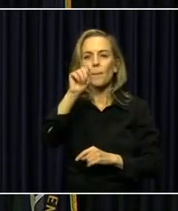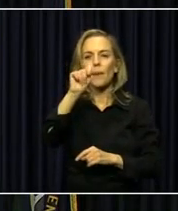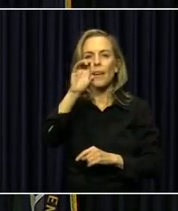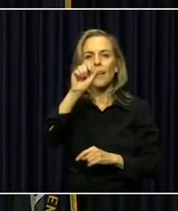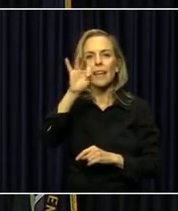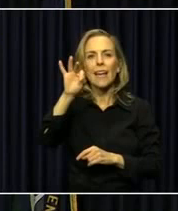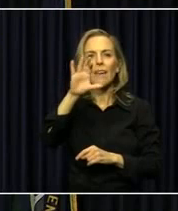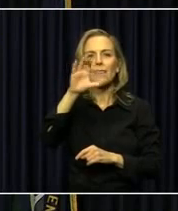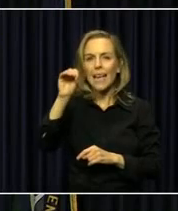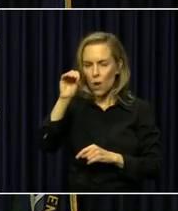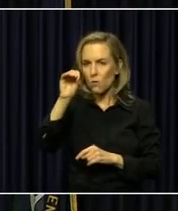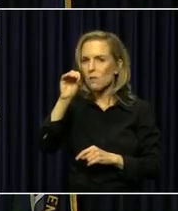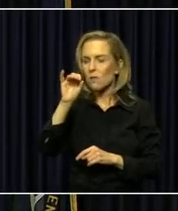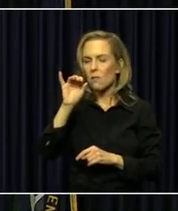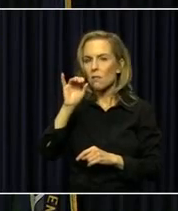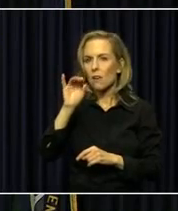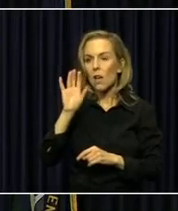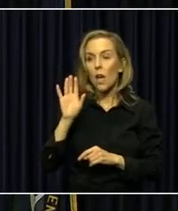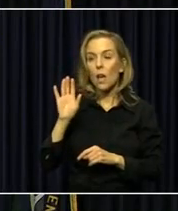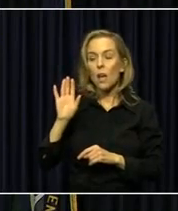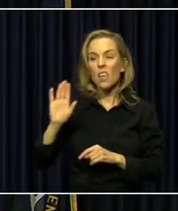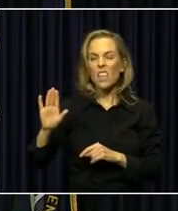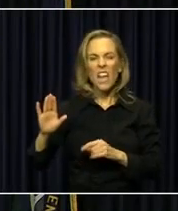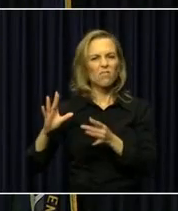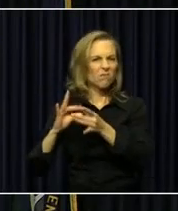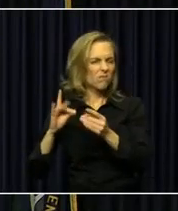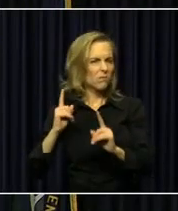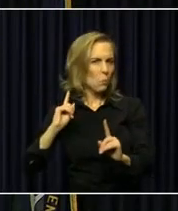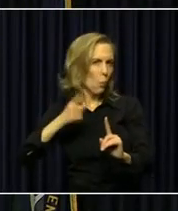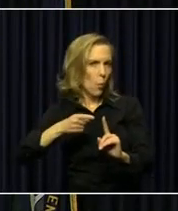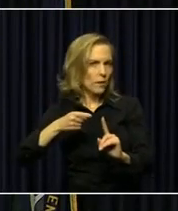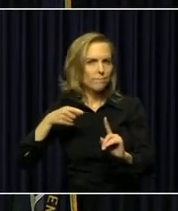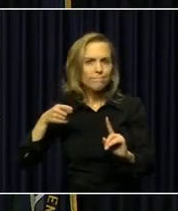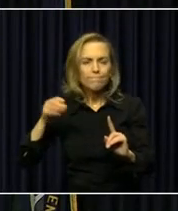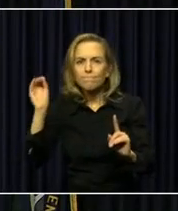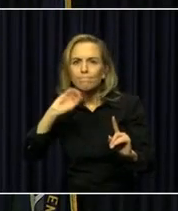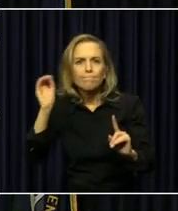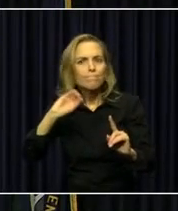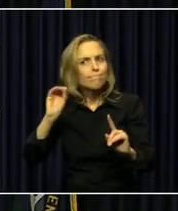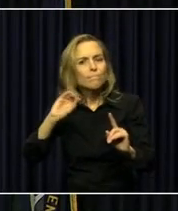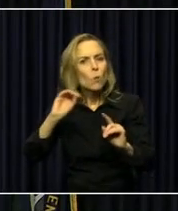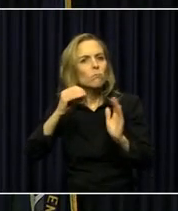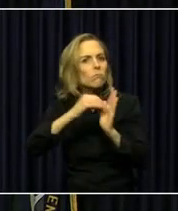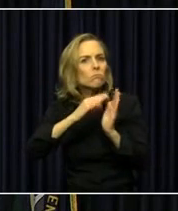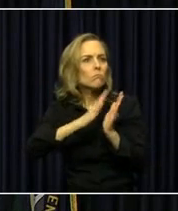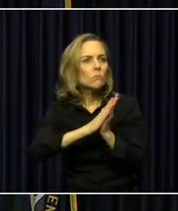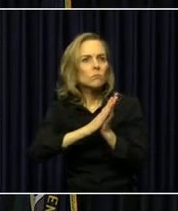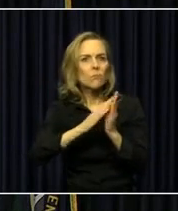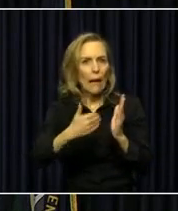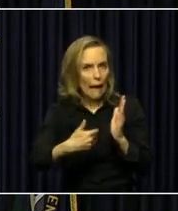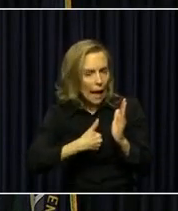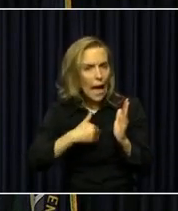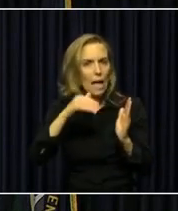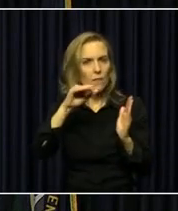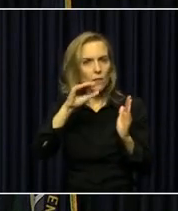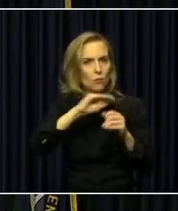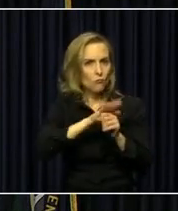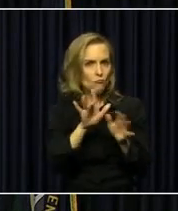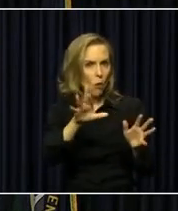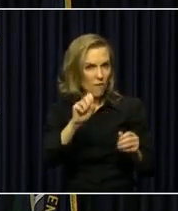IT JUST TELLS YOU THAT THIS IS A VIRUS THAT CAN SPREAD VERY QUICKLY REGARDLESS OF